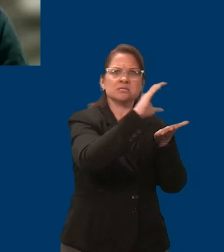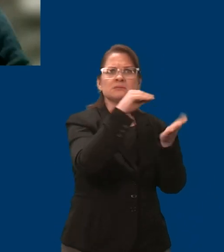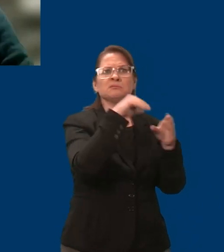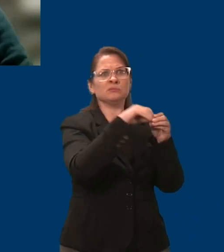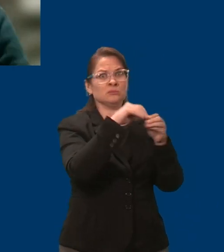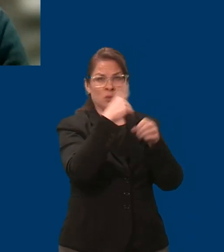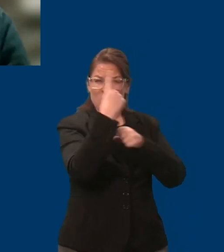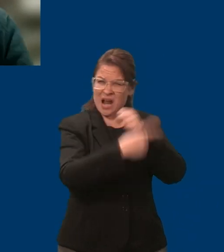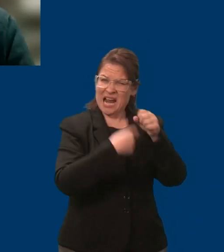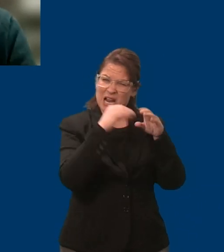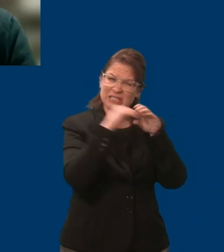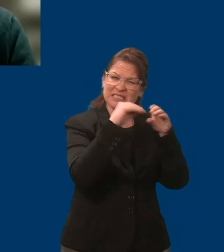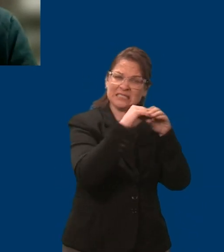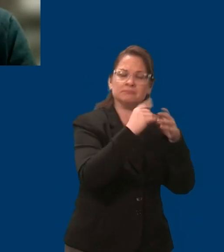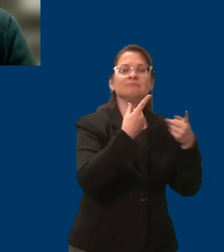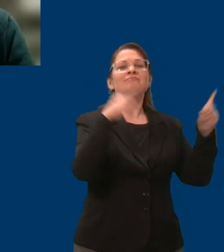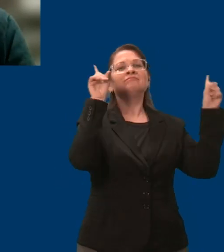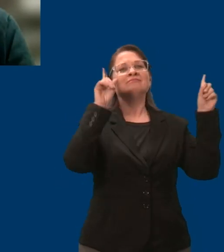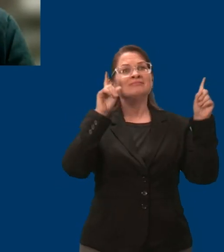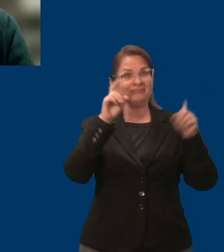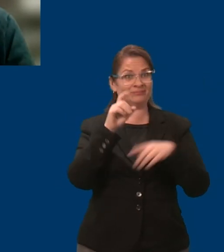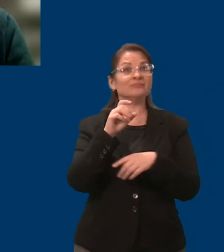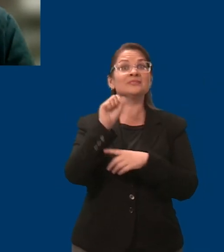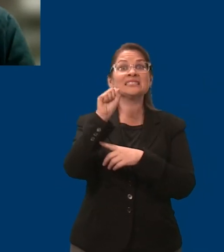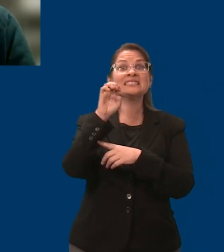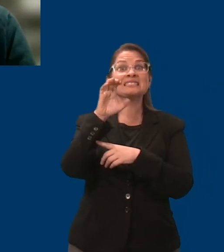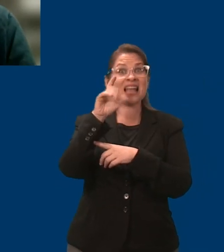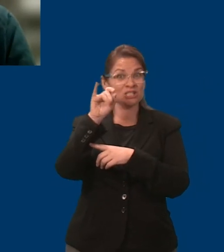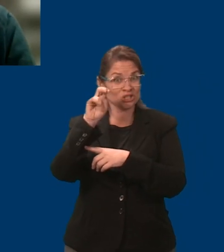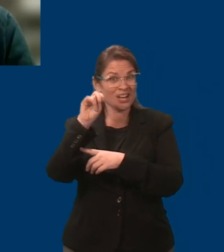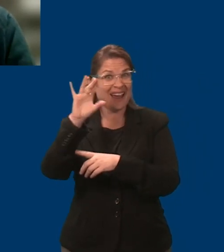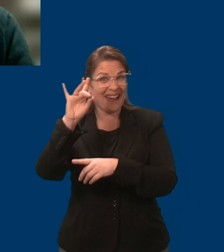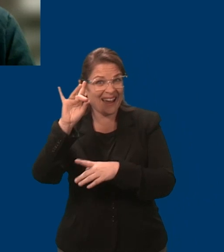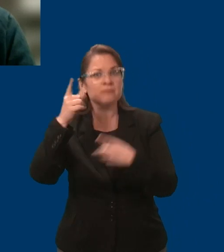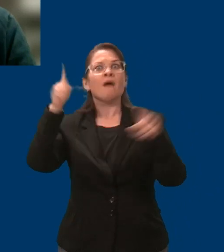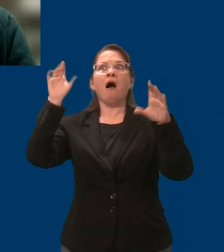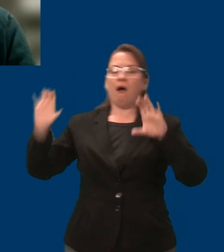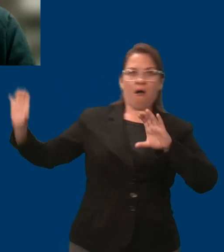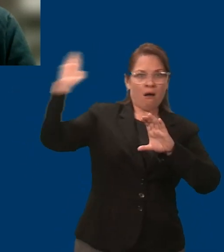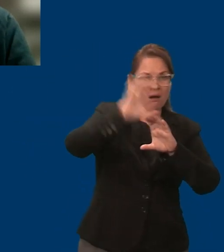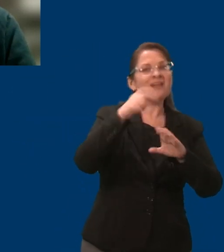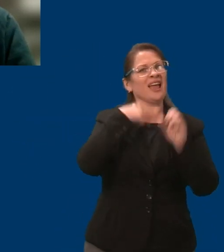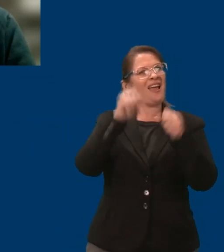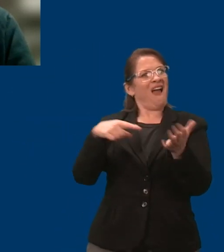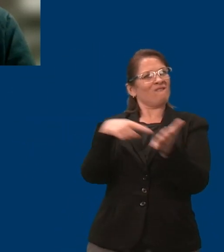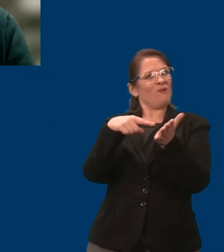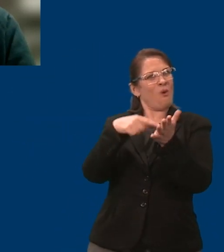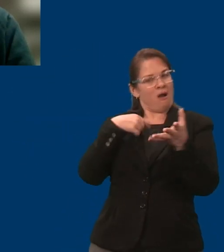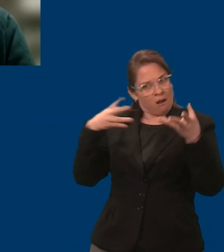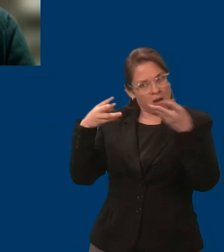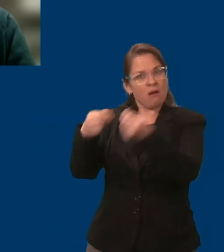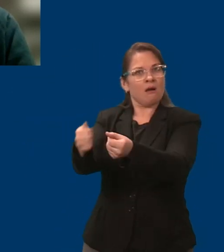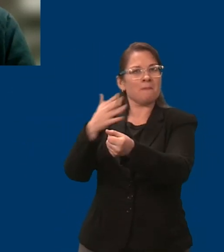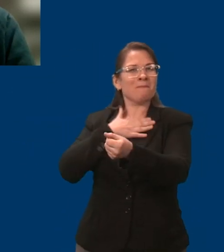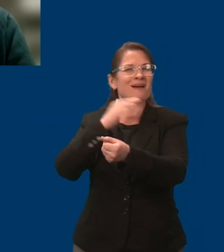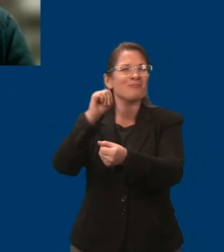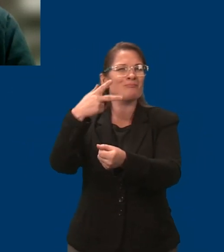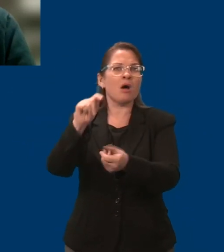my Section 8 housing voucher. Most people won't have these resources,